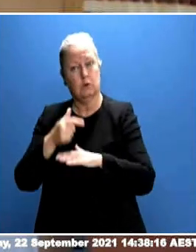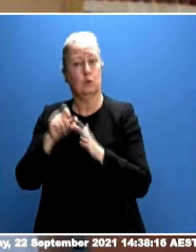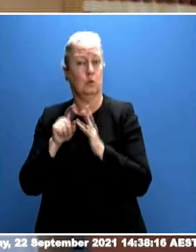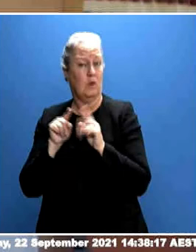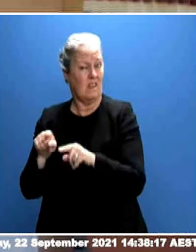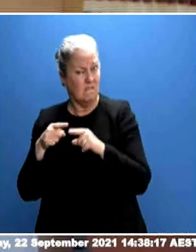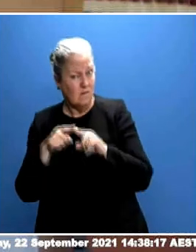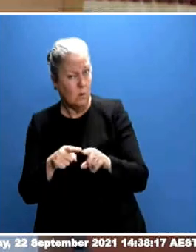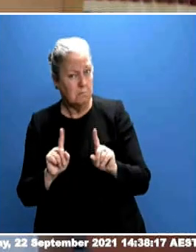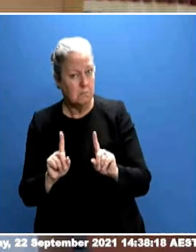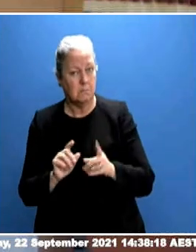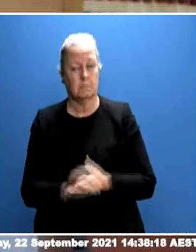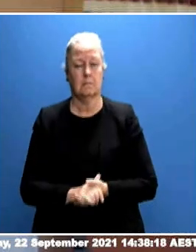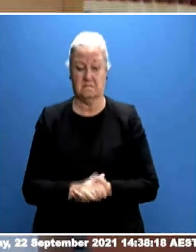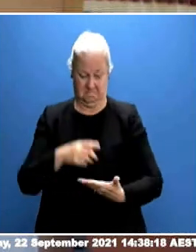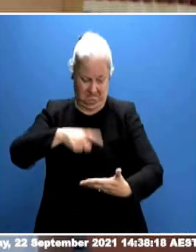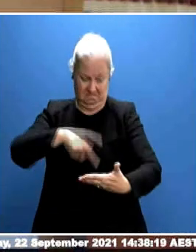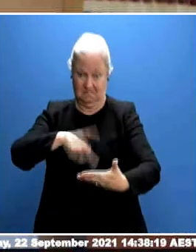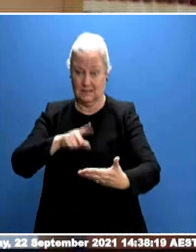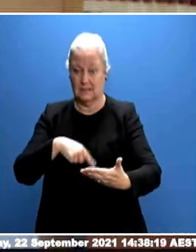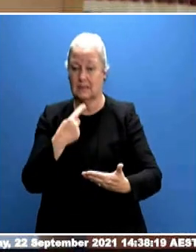It says that in the document, and then when you look at the information,